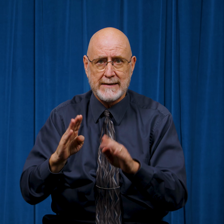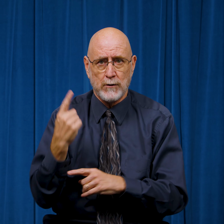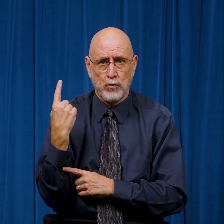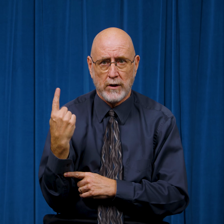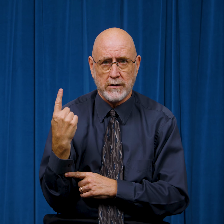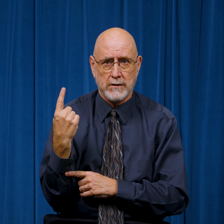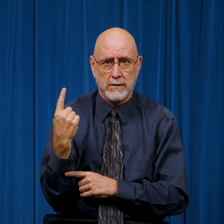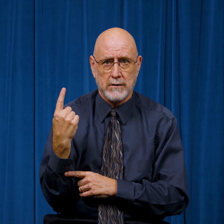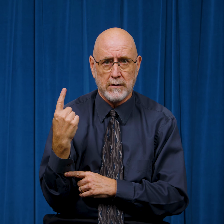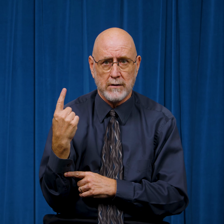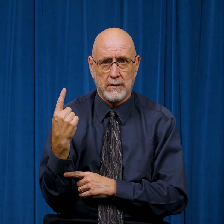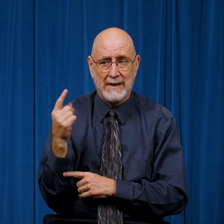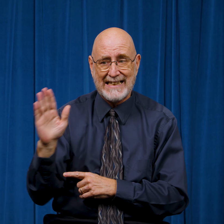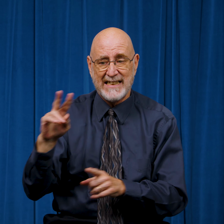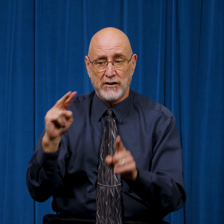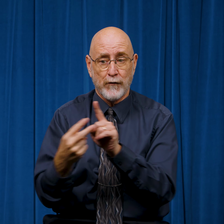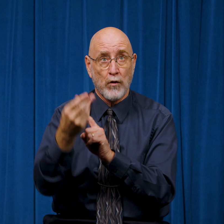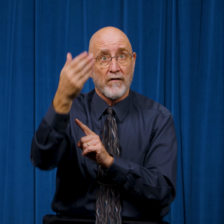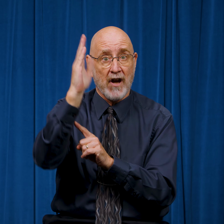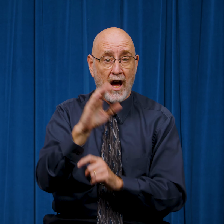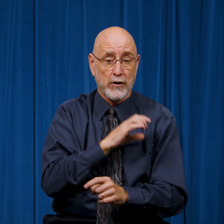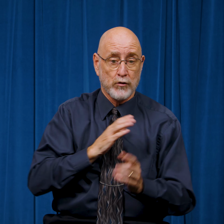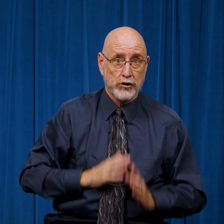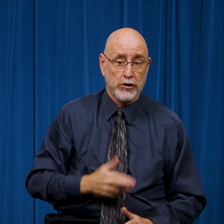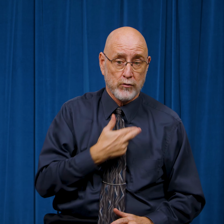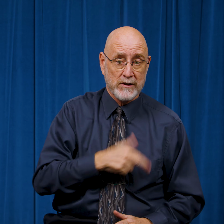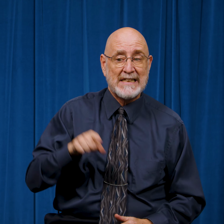which not only places his view of God and Christianity as what he believed,